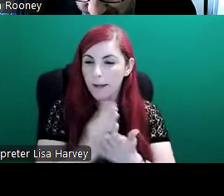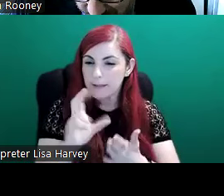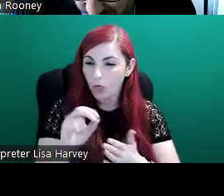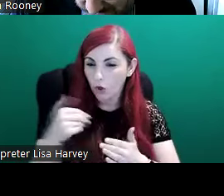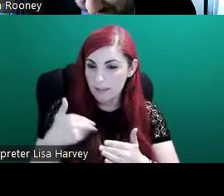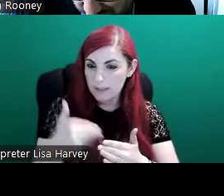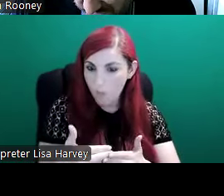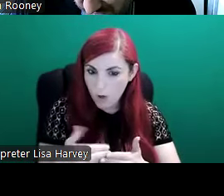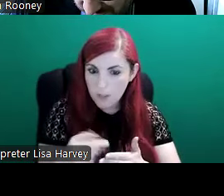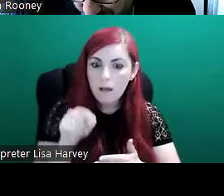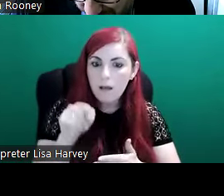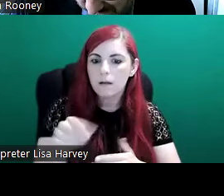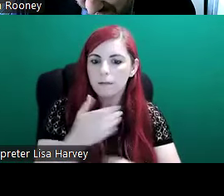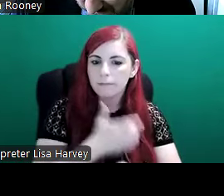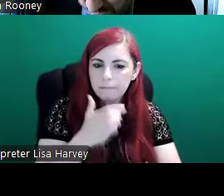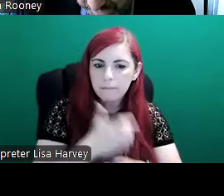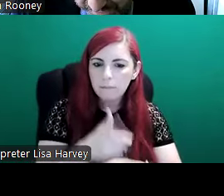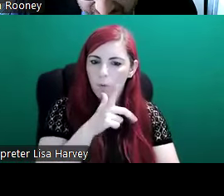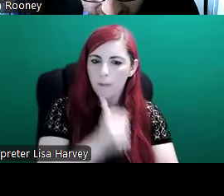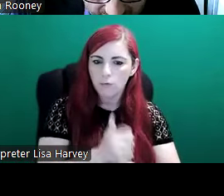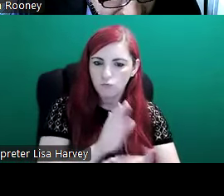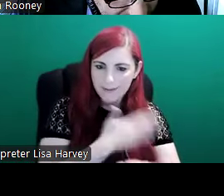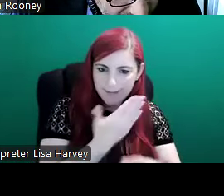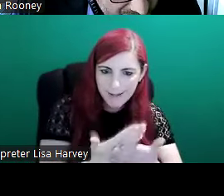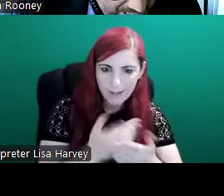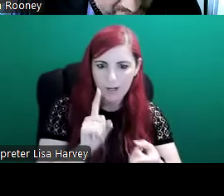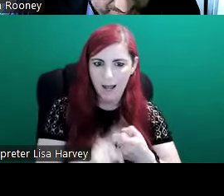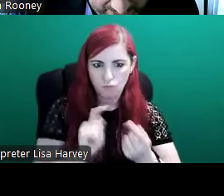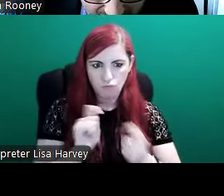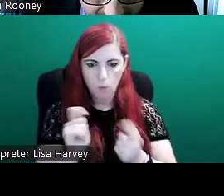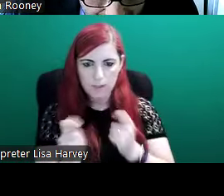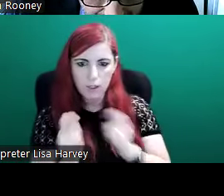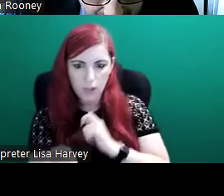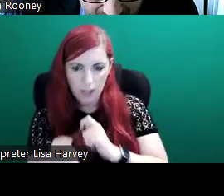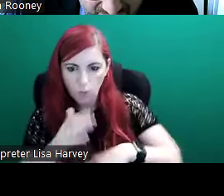principles of translation and rotation with a further dimension: arabesque. This